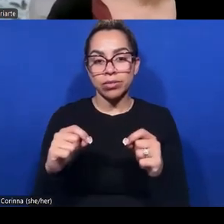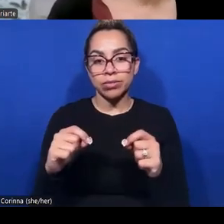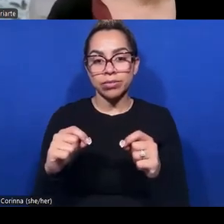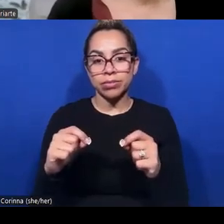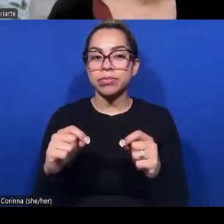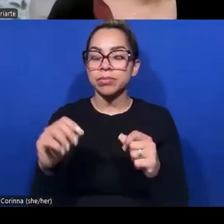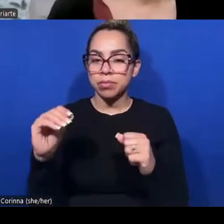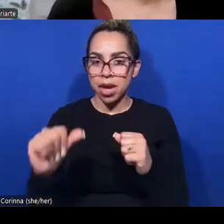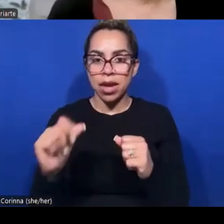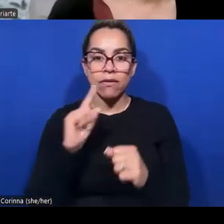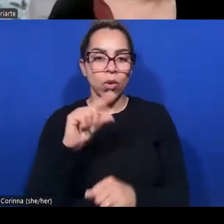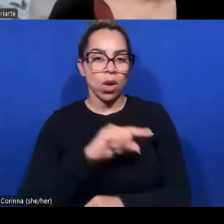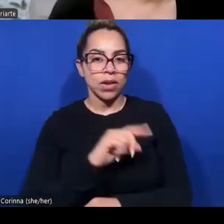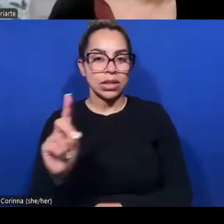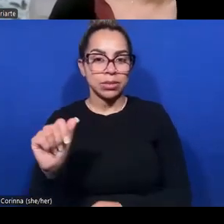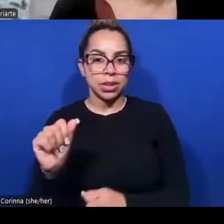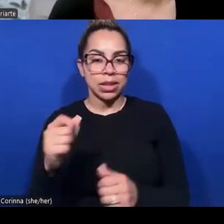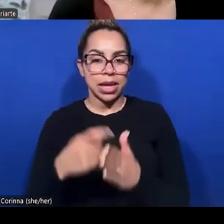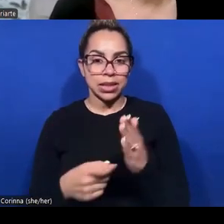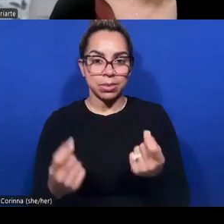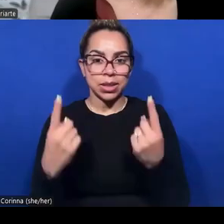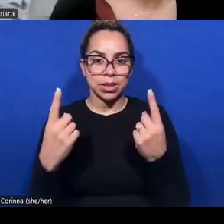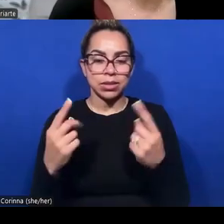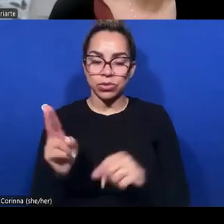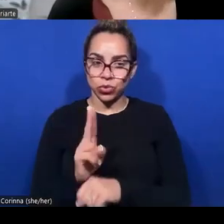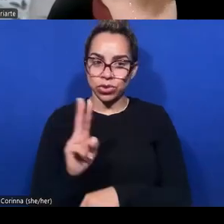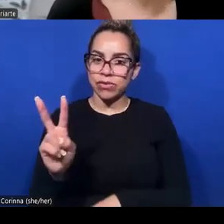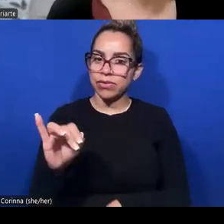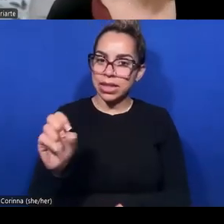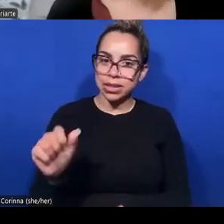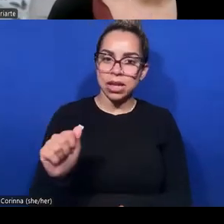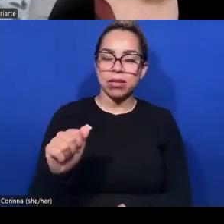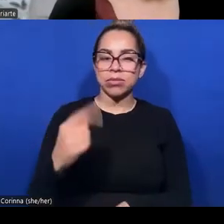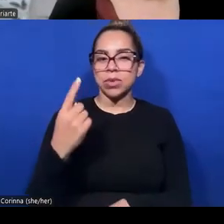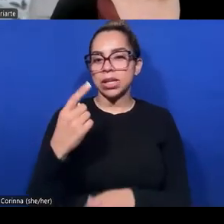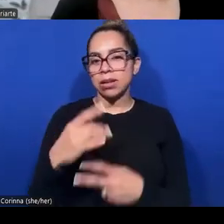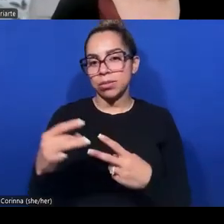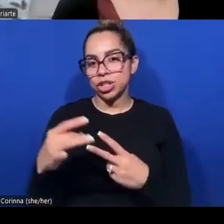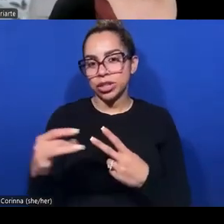disability expenses is by using the visa card. It's just a way to do it.